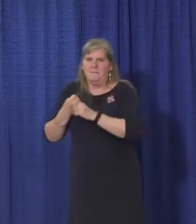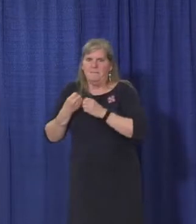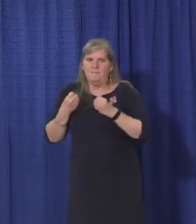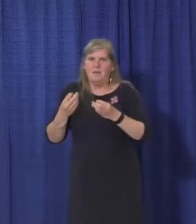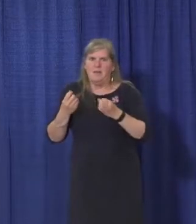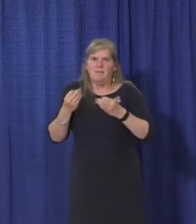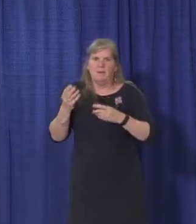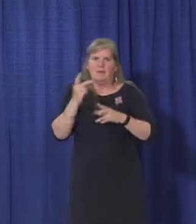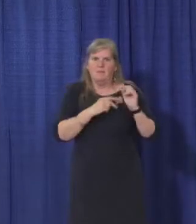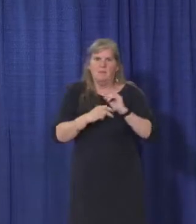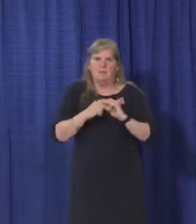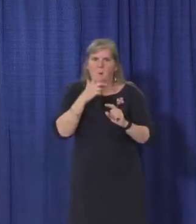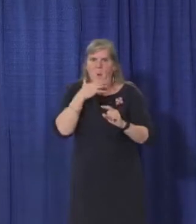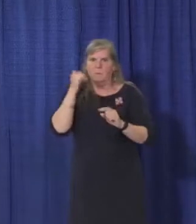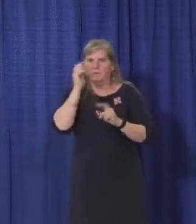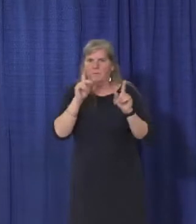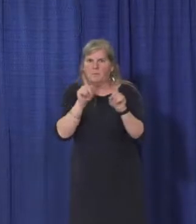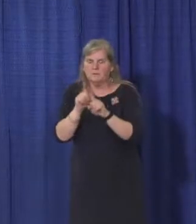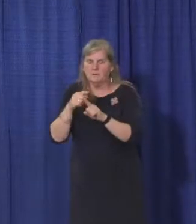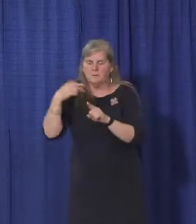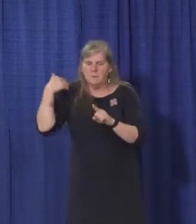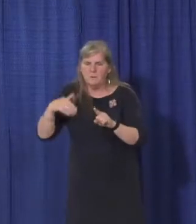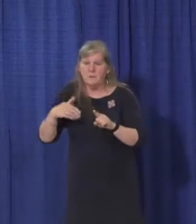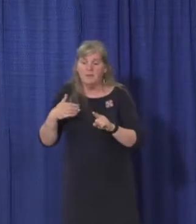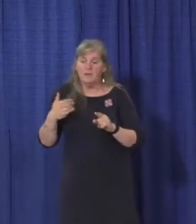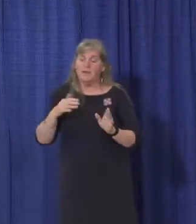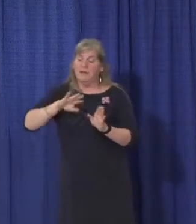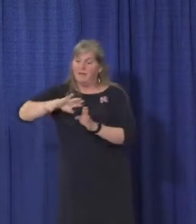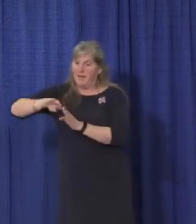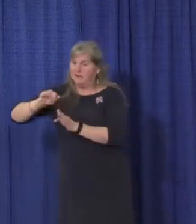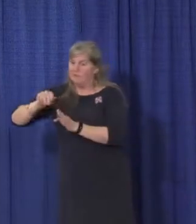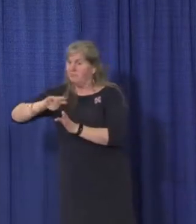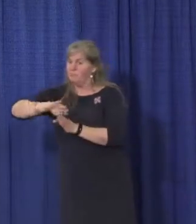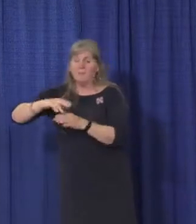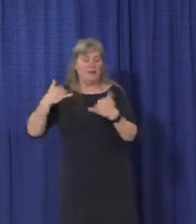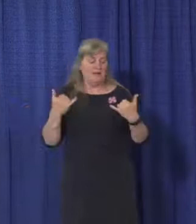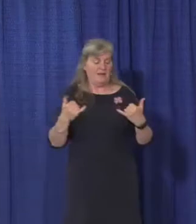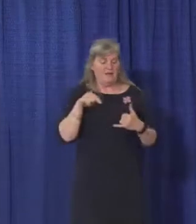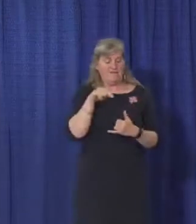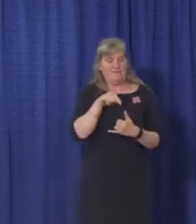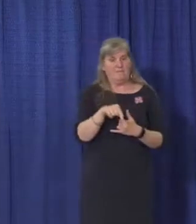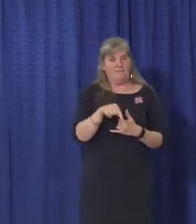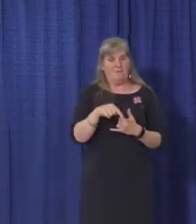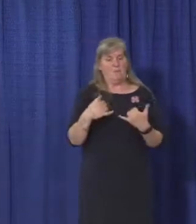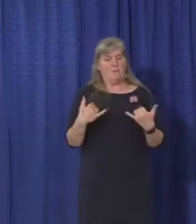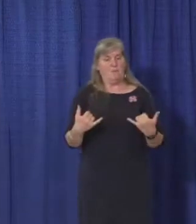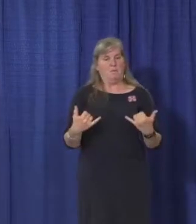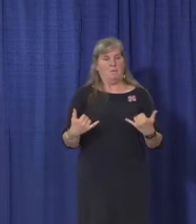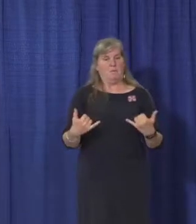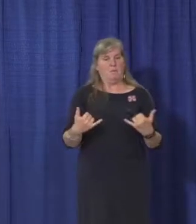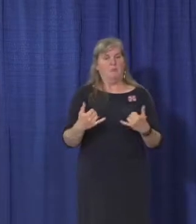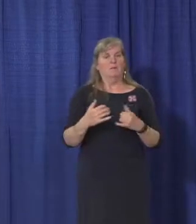people so now we're in a very different situation where we